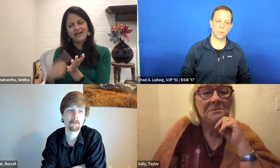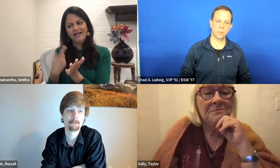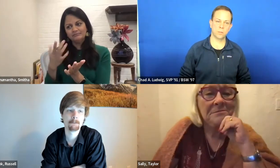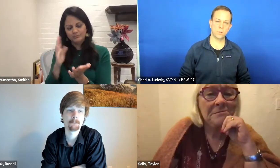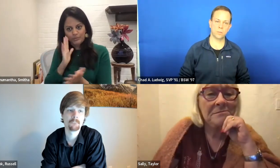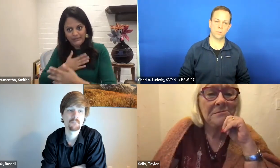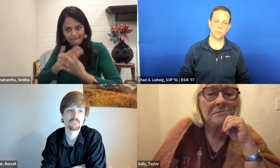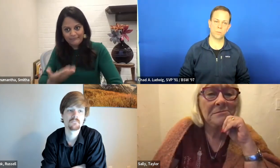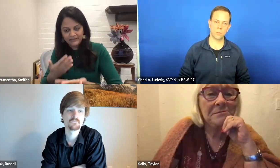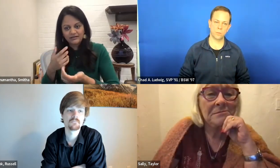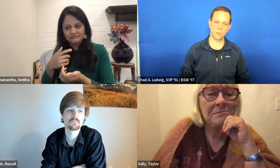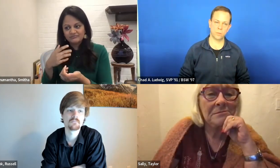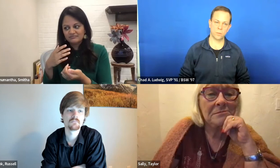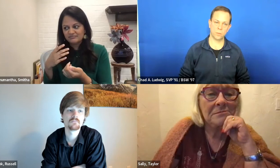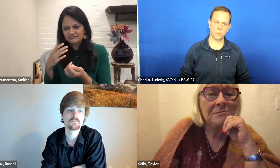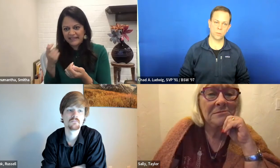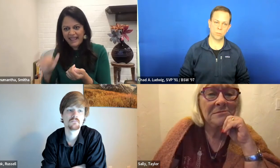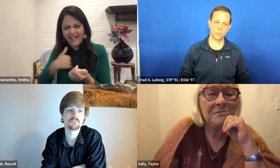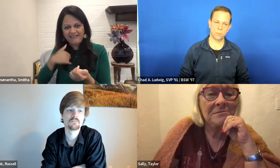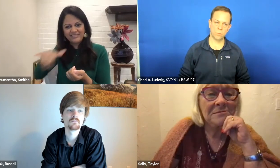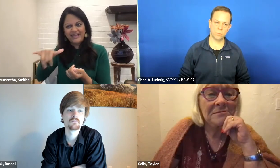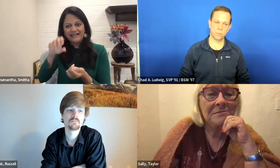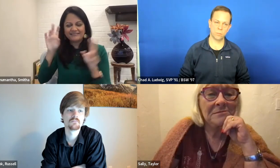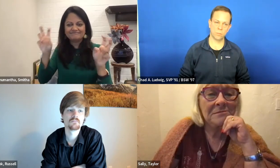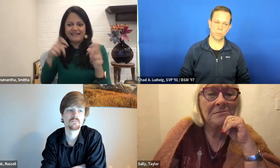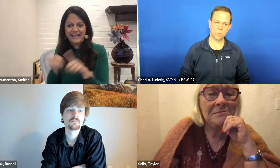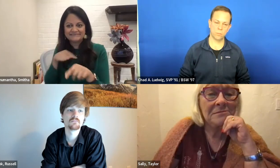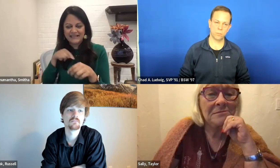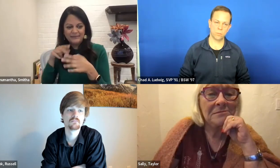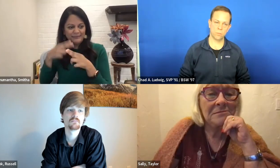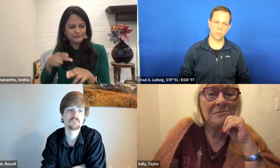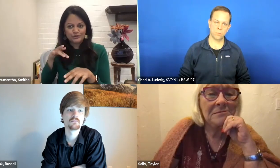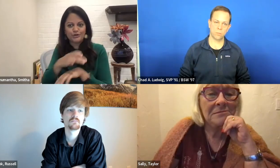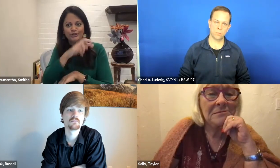asking the Deaf community for help, of course, but sometimes, we'll admit, having that--